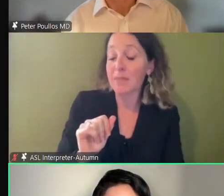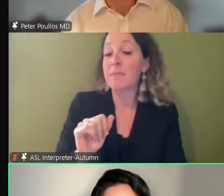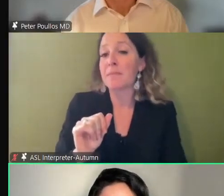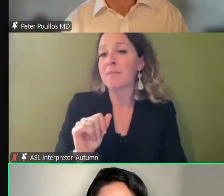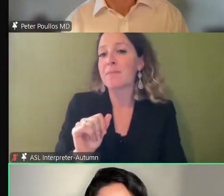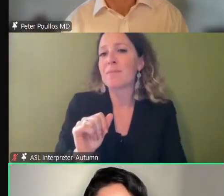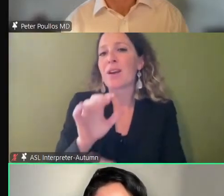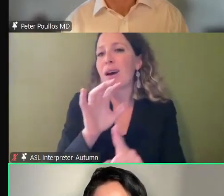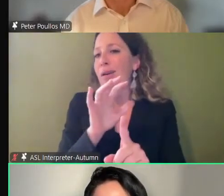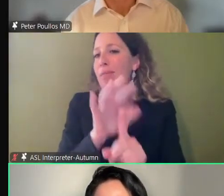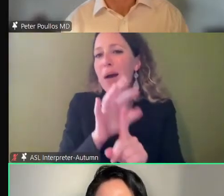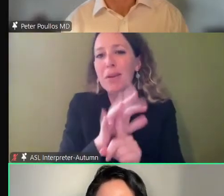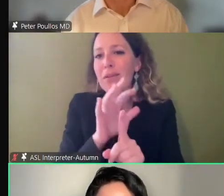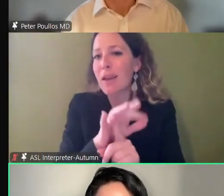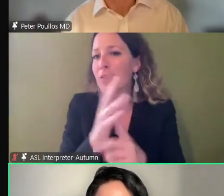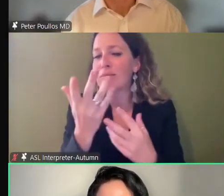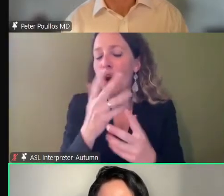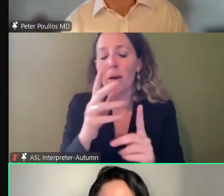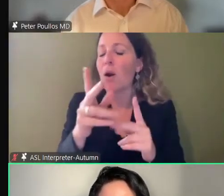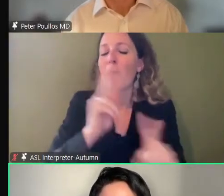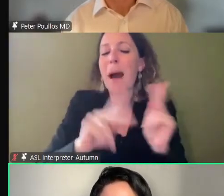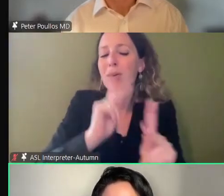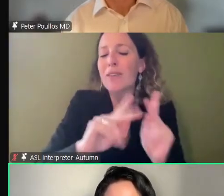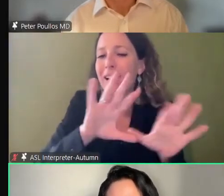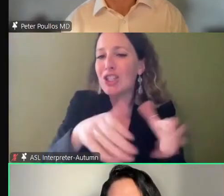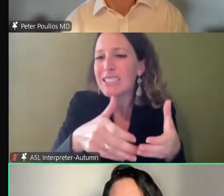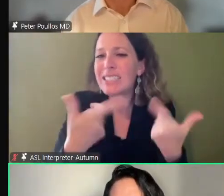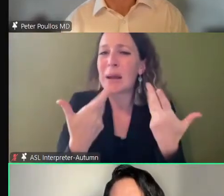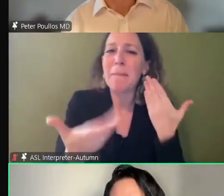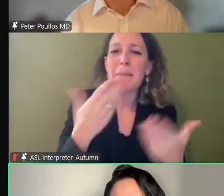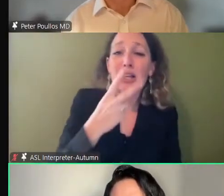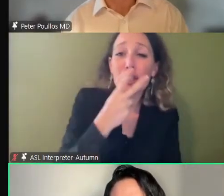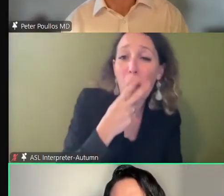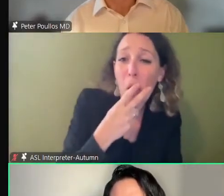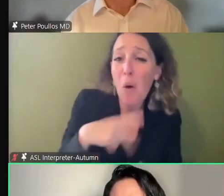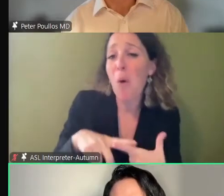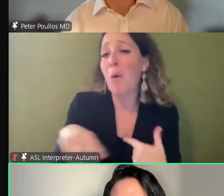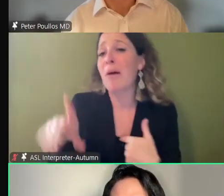like increase in obesity, or smoking, or diabetes. And as you can see here,